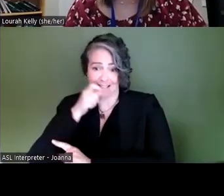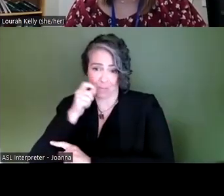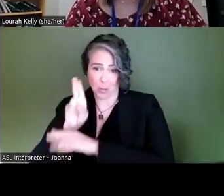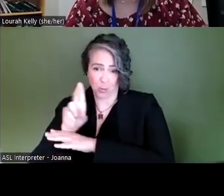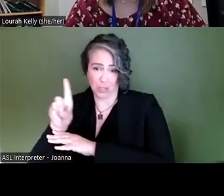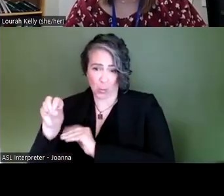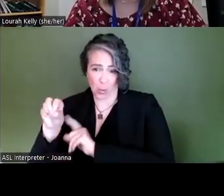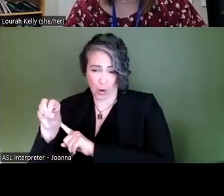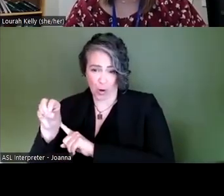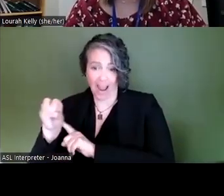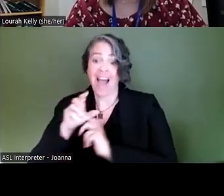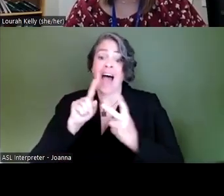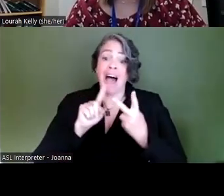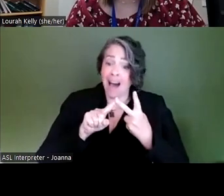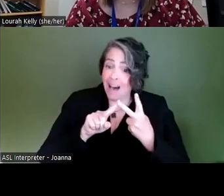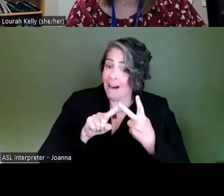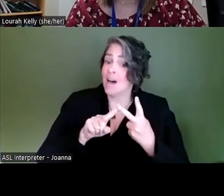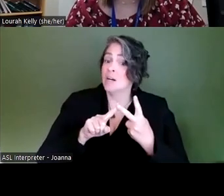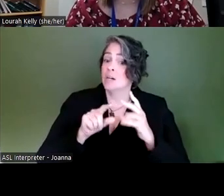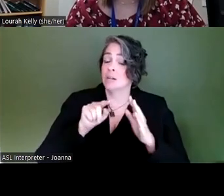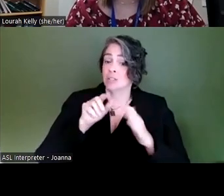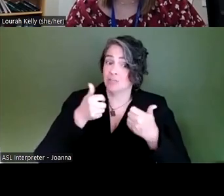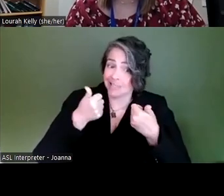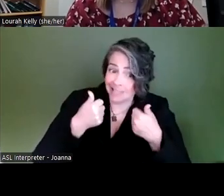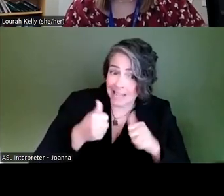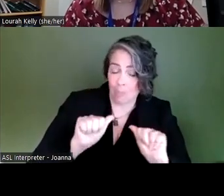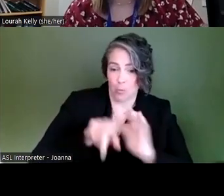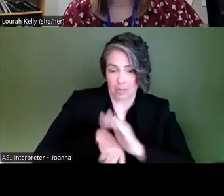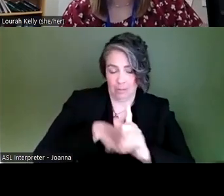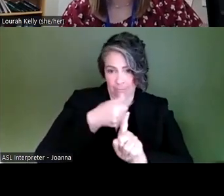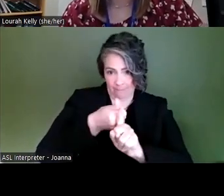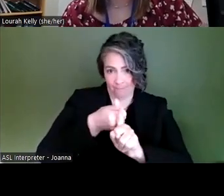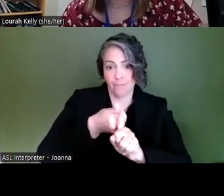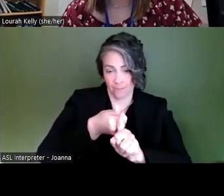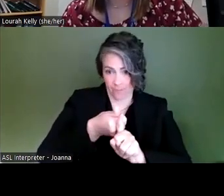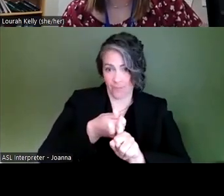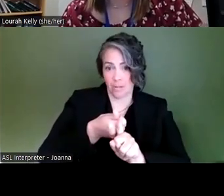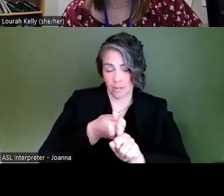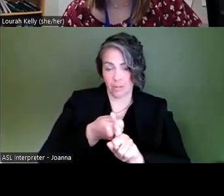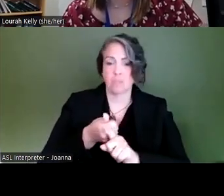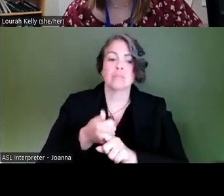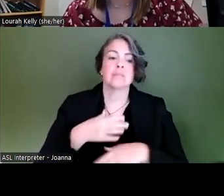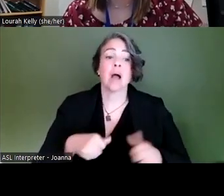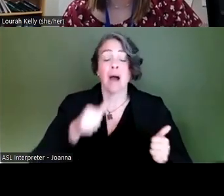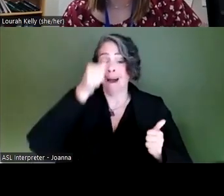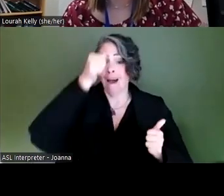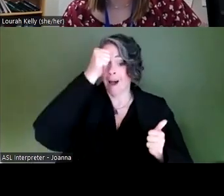and cannabis use disorder. And then men had higher odds of thoughts of suicide and cannabis